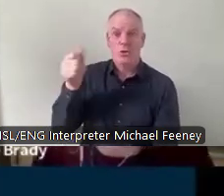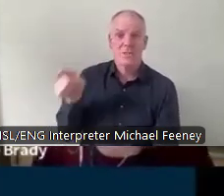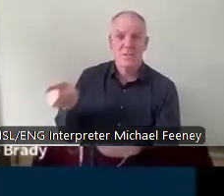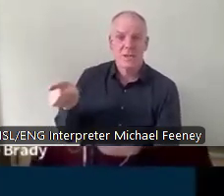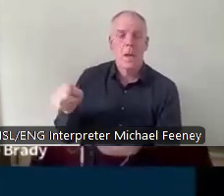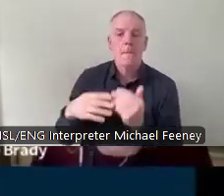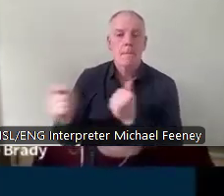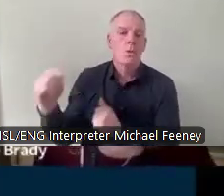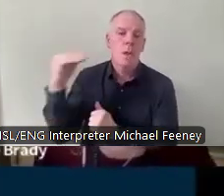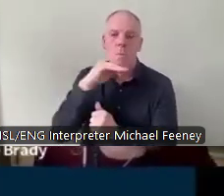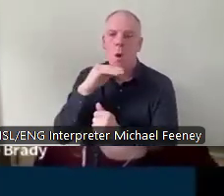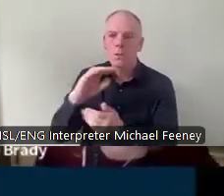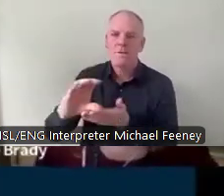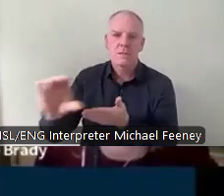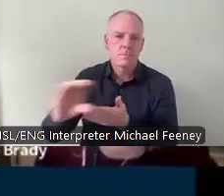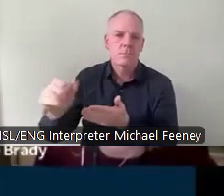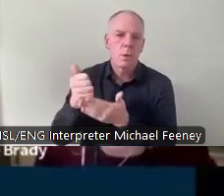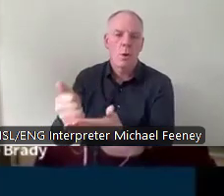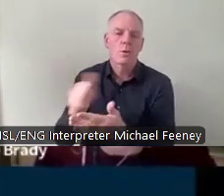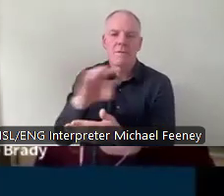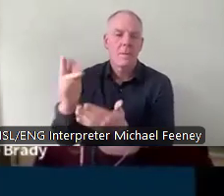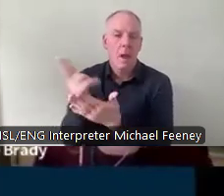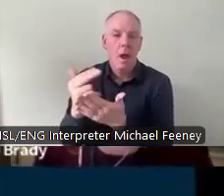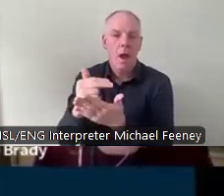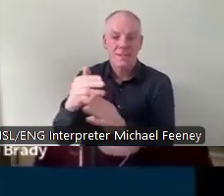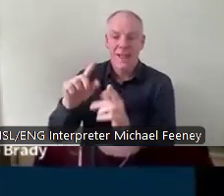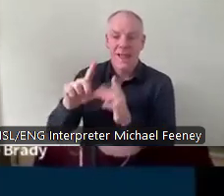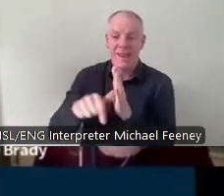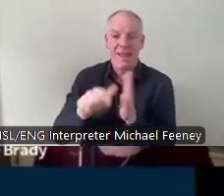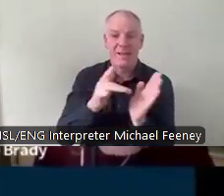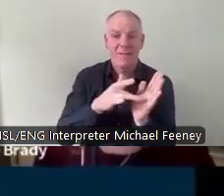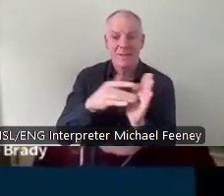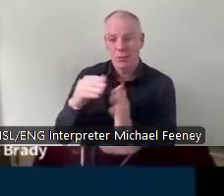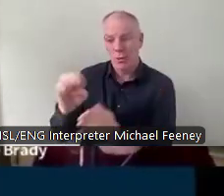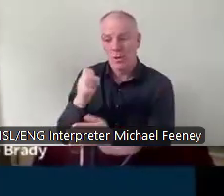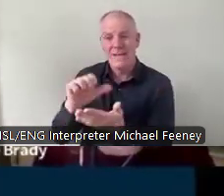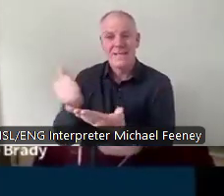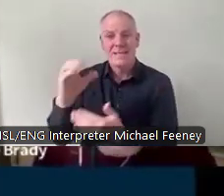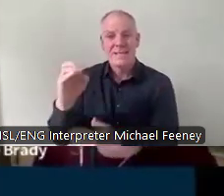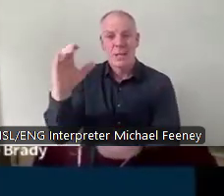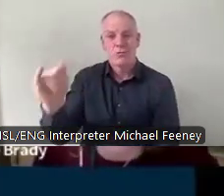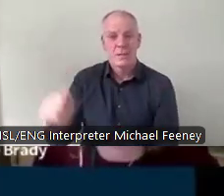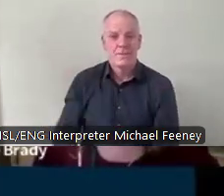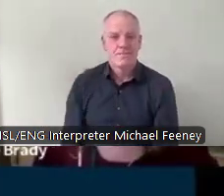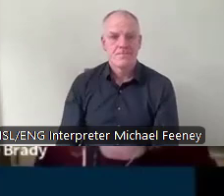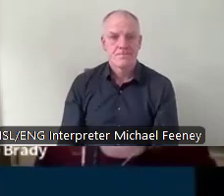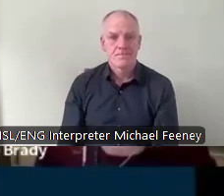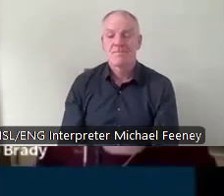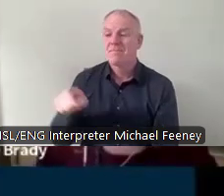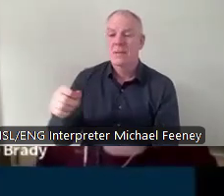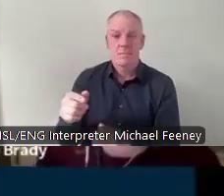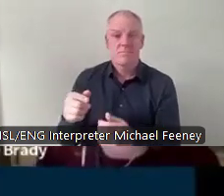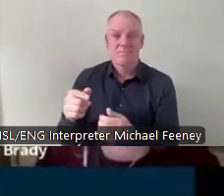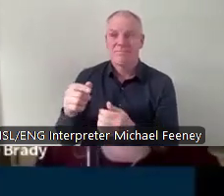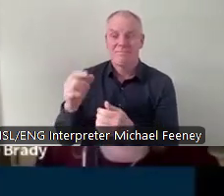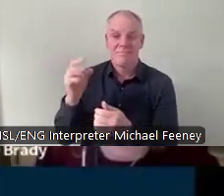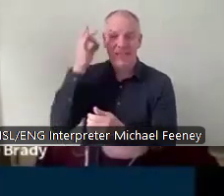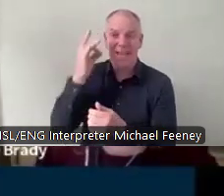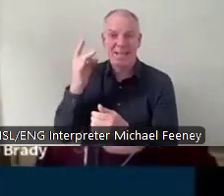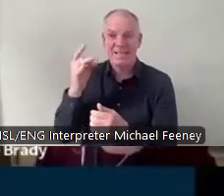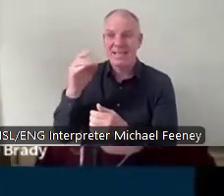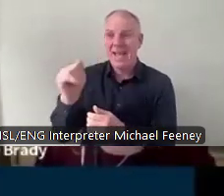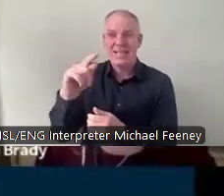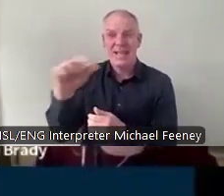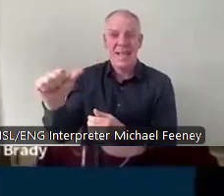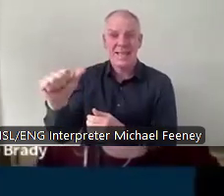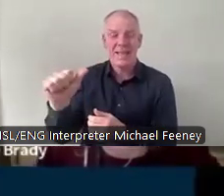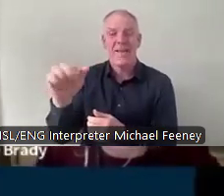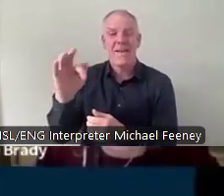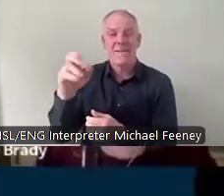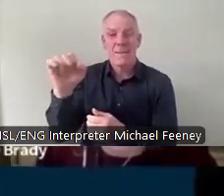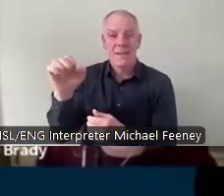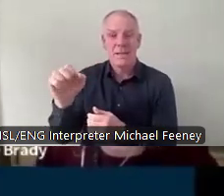the arts in the late 15th and early 16th centuries. At this time, the court of Ferrara, who were led by the Este family, was recognized as one of the most renowned